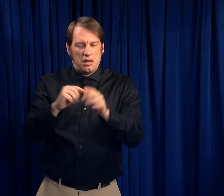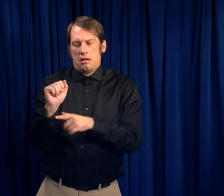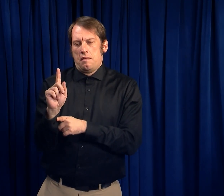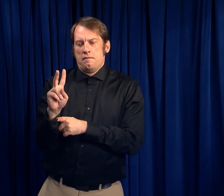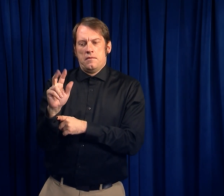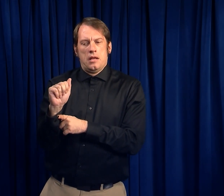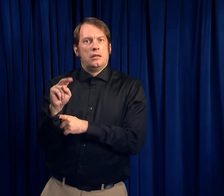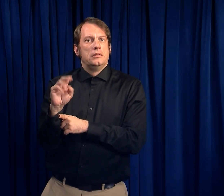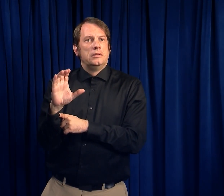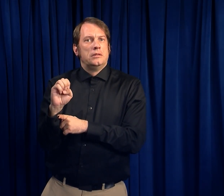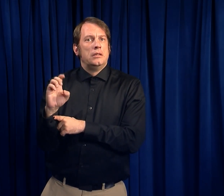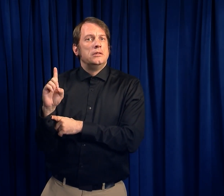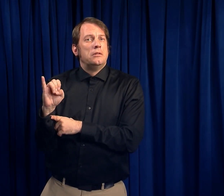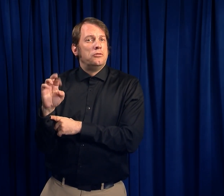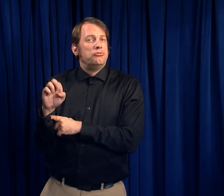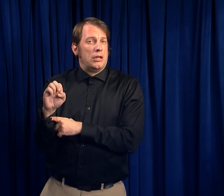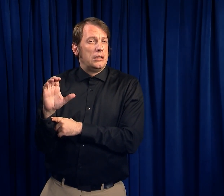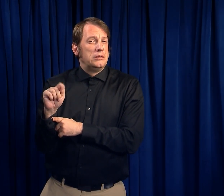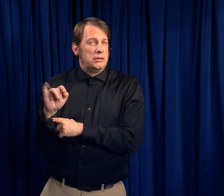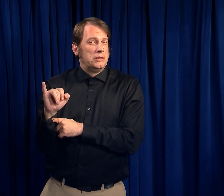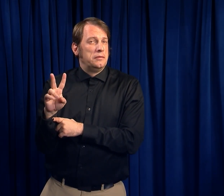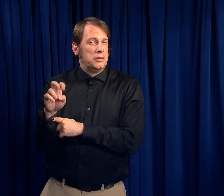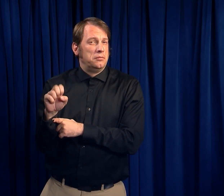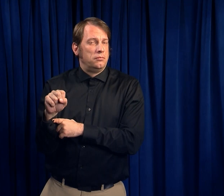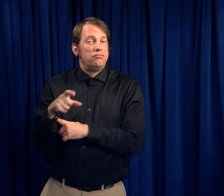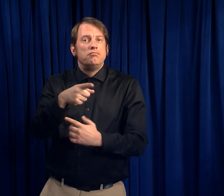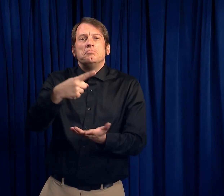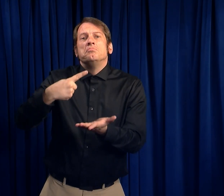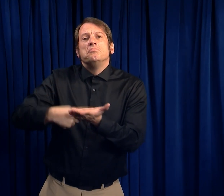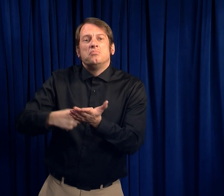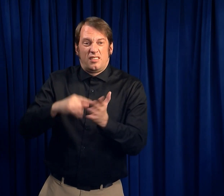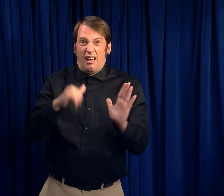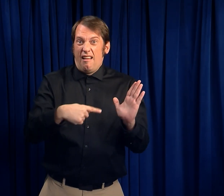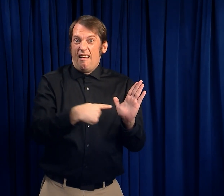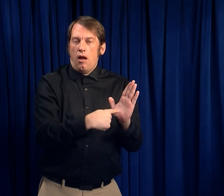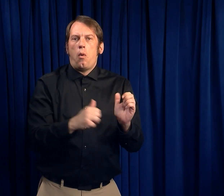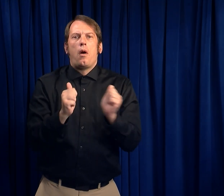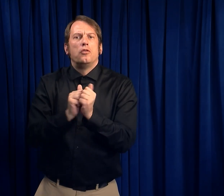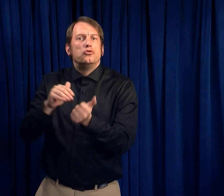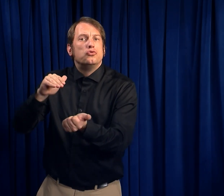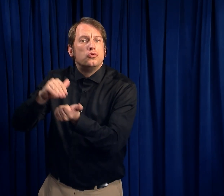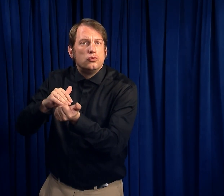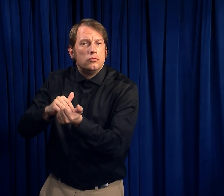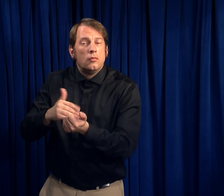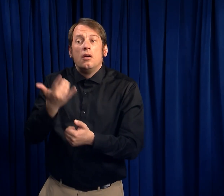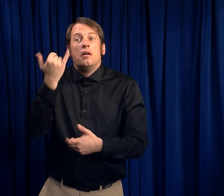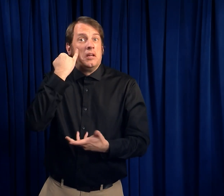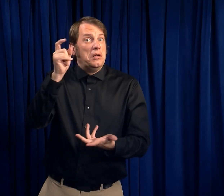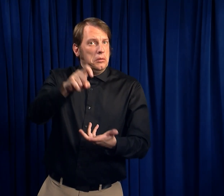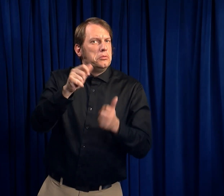Discuss your care plan with your doctor, and if needed, with help from a family member